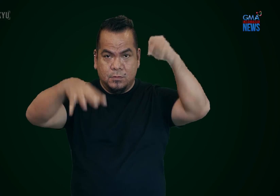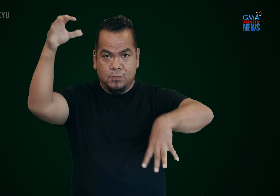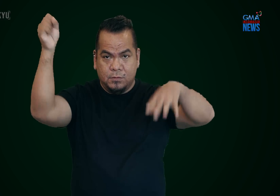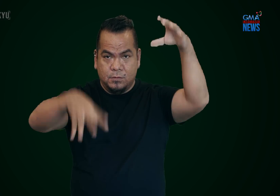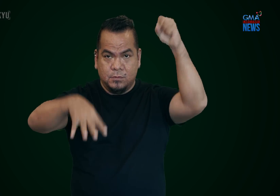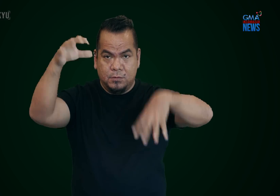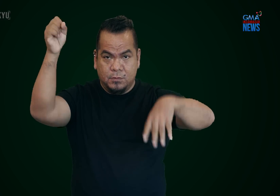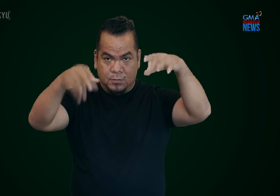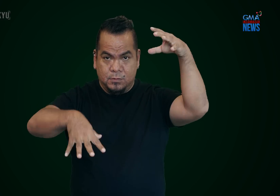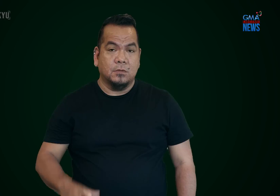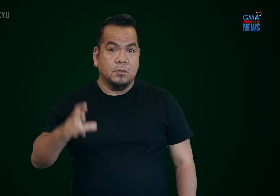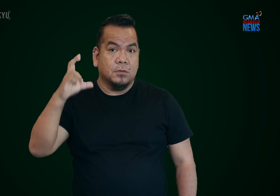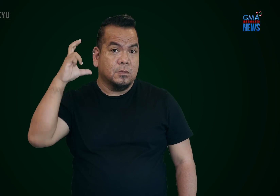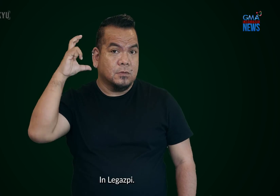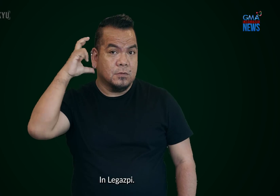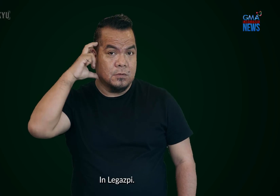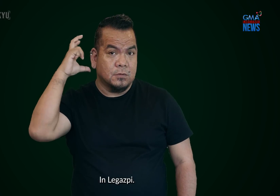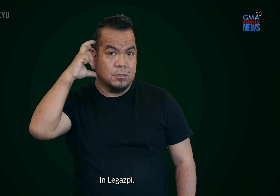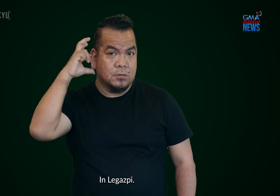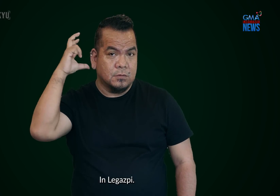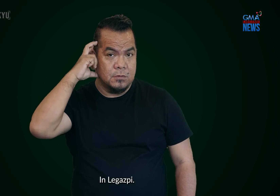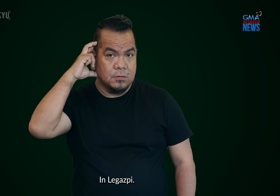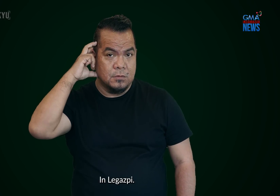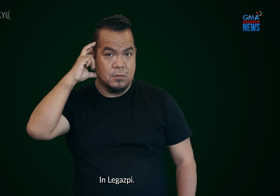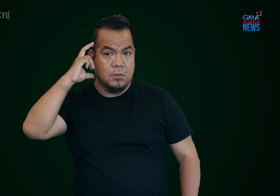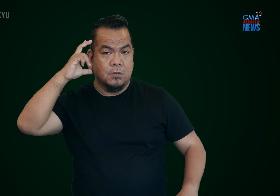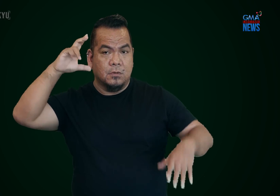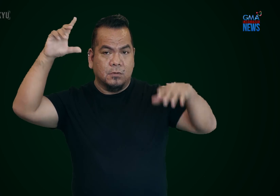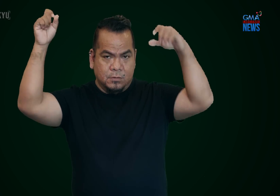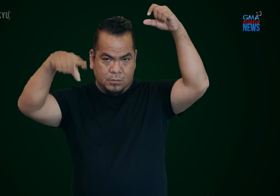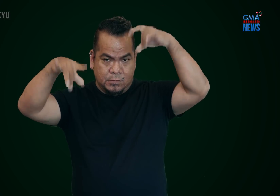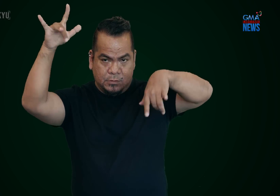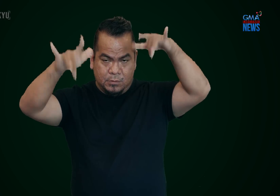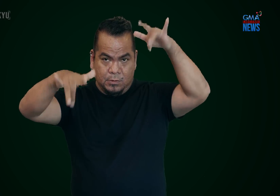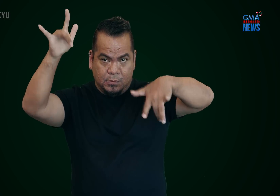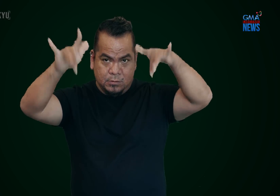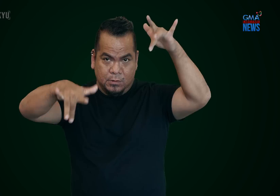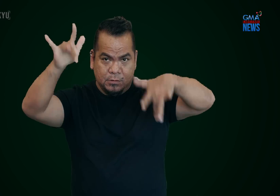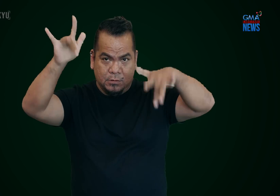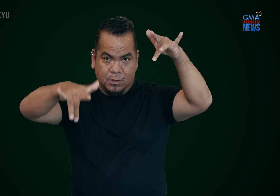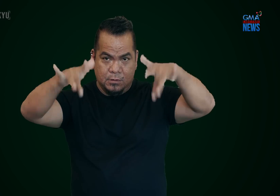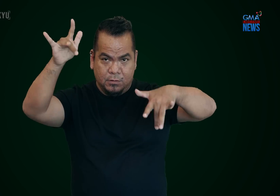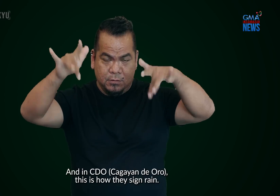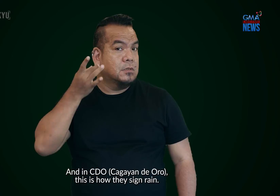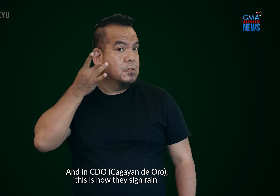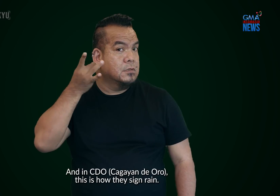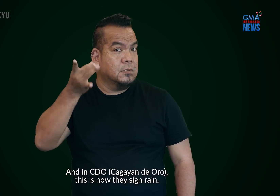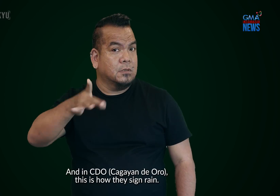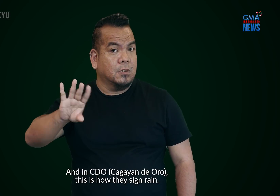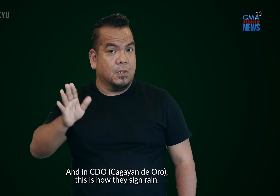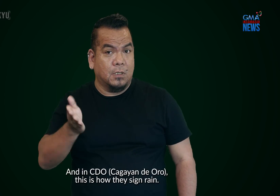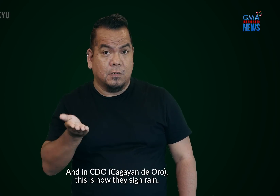Here in Manila, this is the sign that is commonly used. And in Batangas, this is what they use.